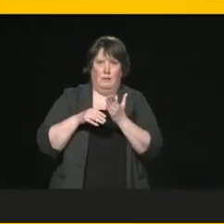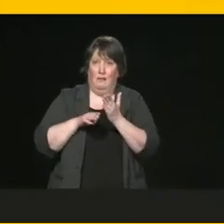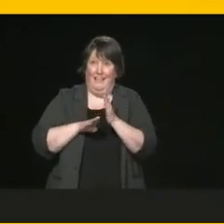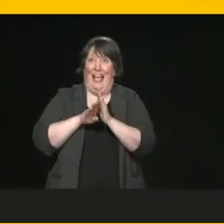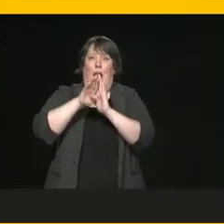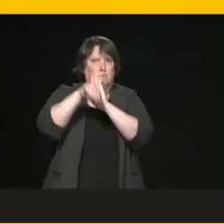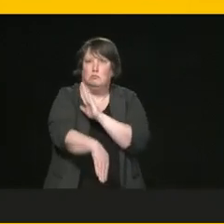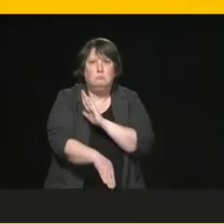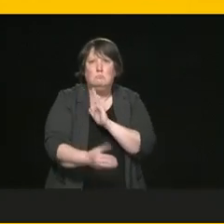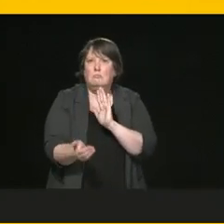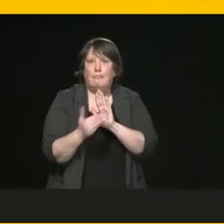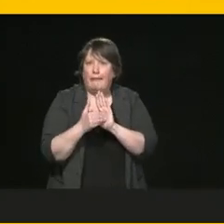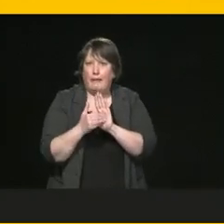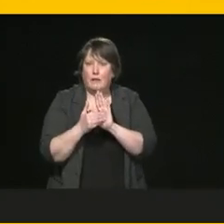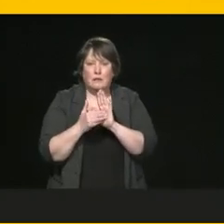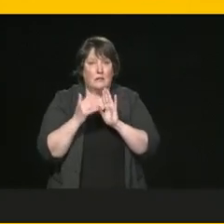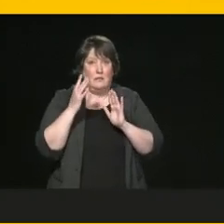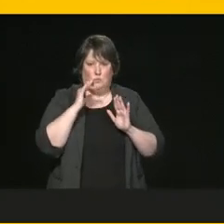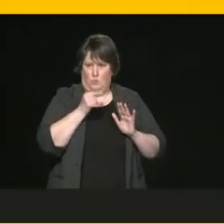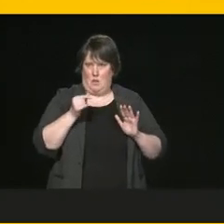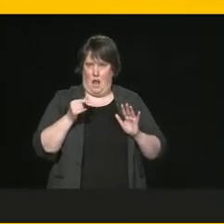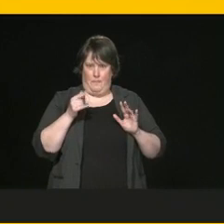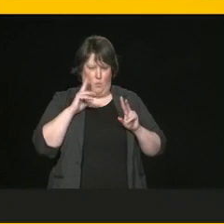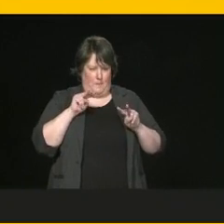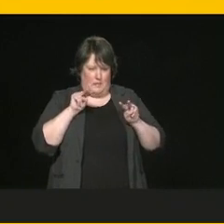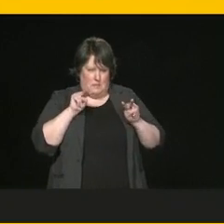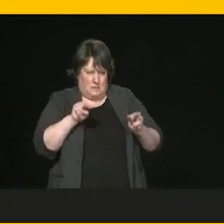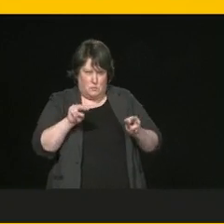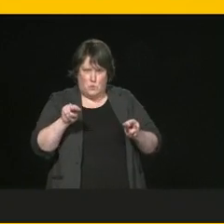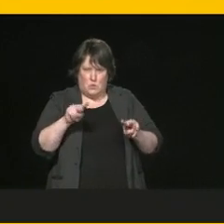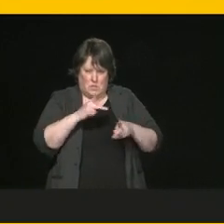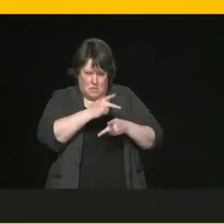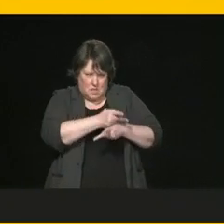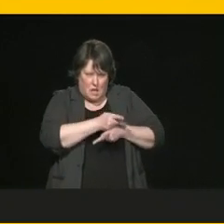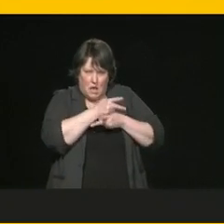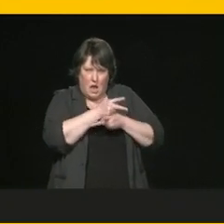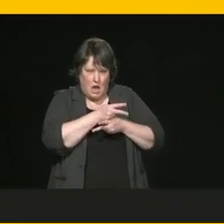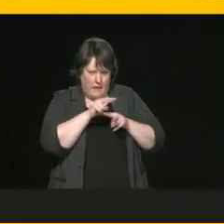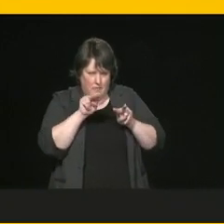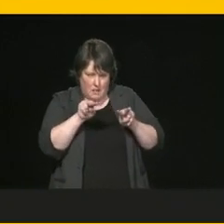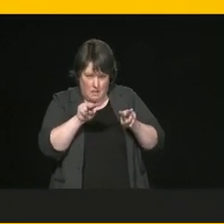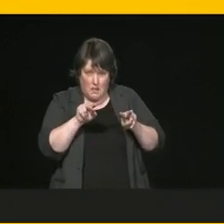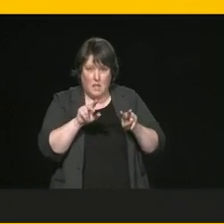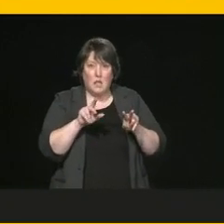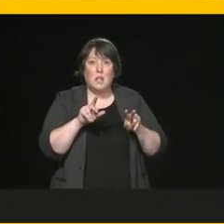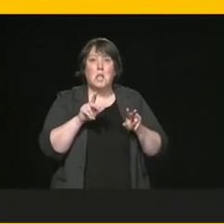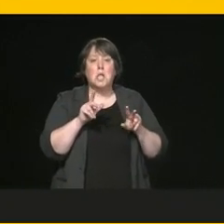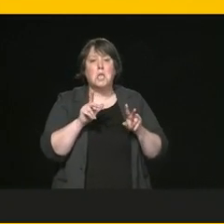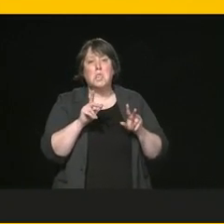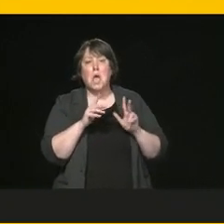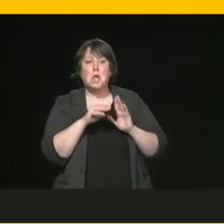FEEL, BUT ALSO TO OUR ECONOMY.